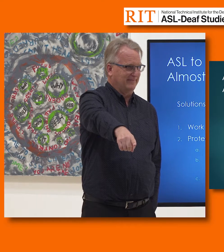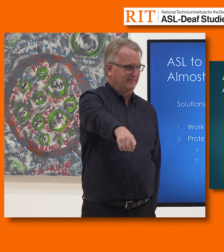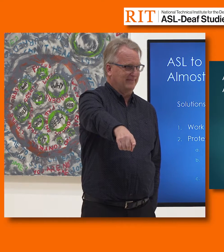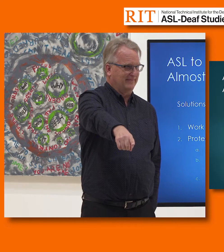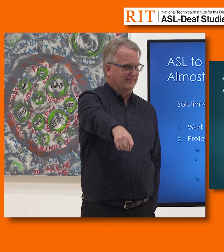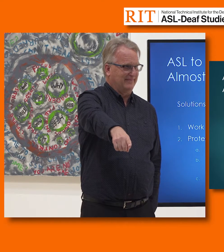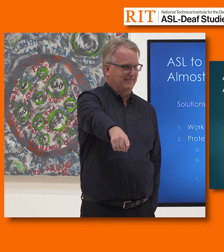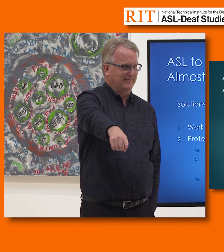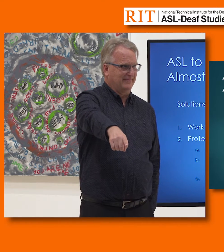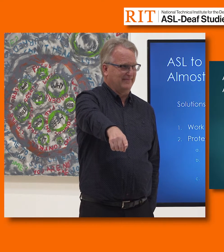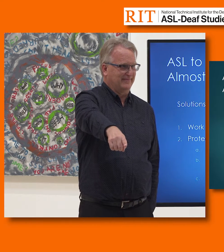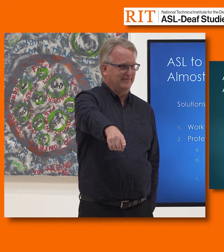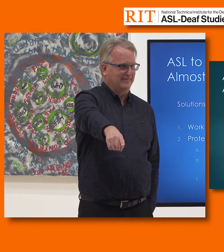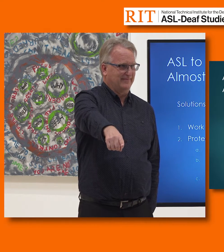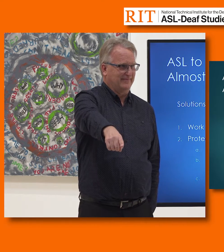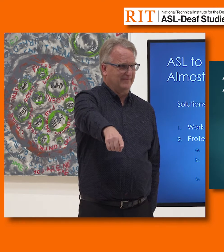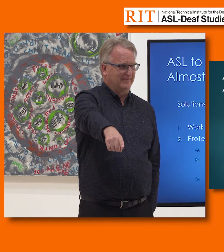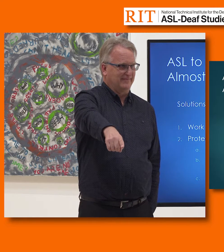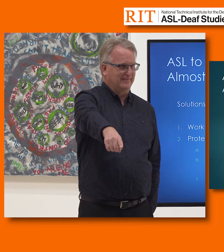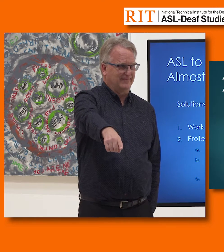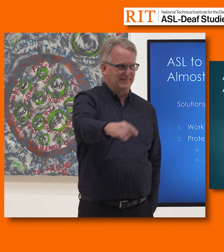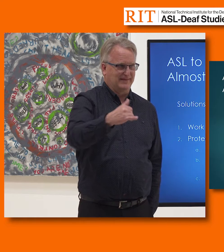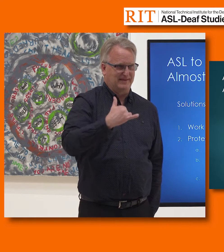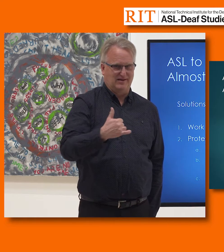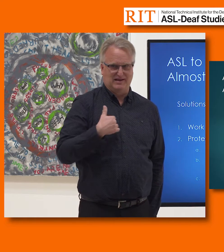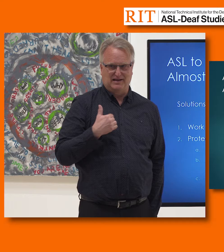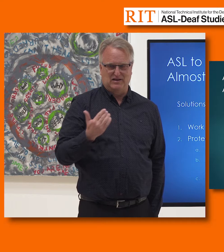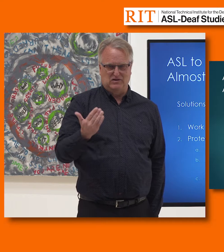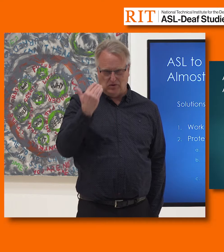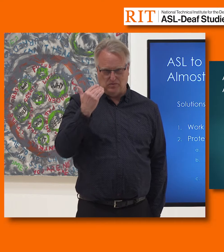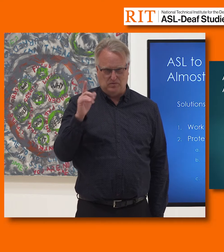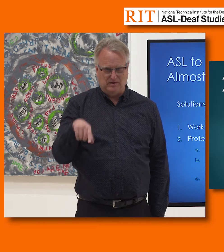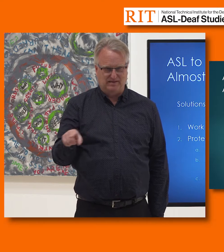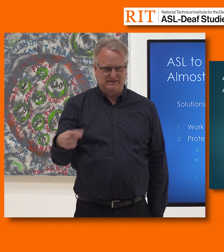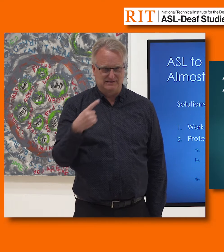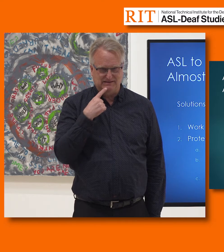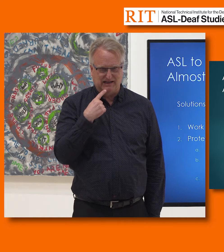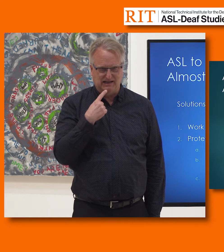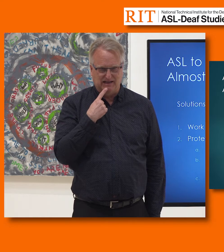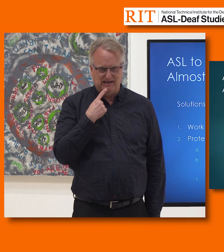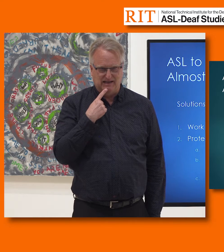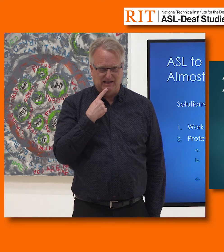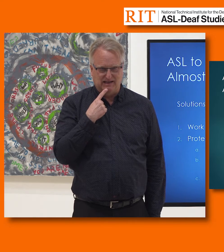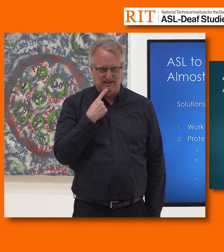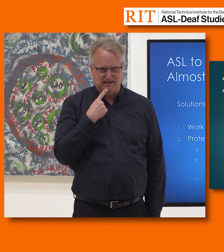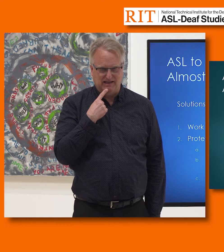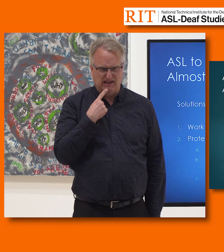is the captioning immediately to her right that I can see. So, I know what the working interpreter is saying,